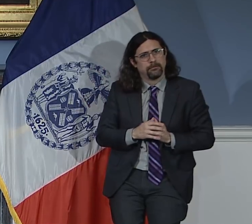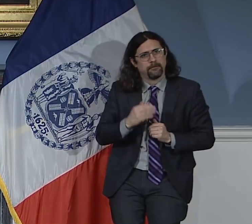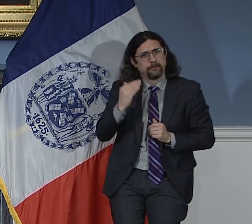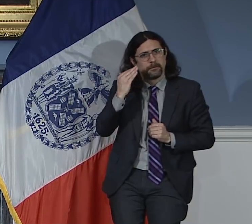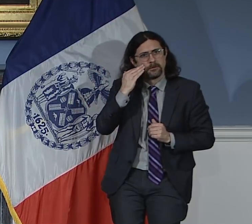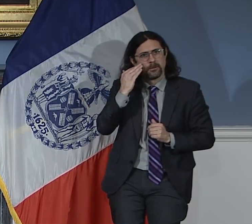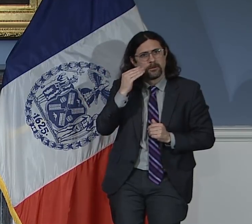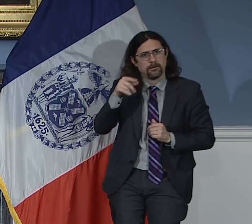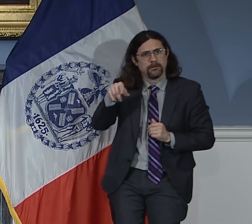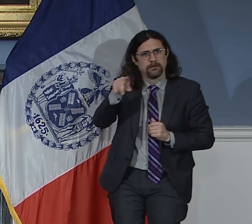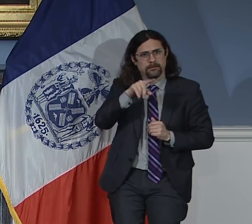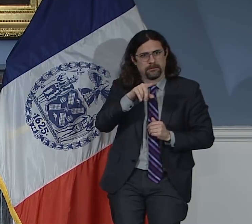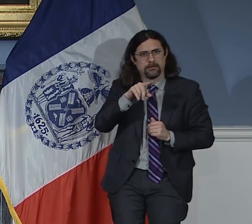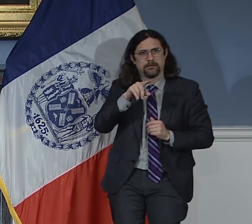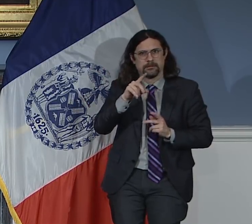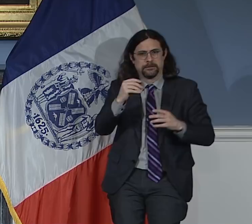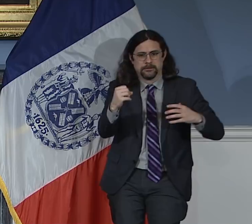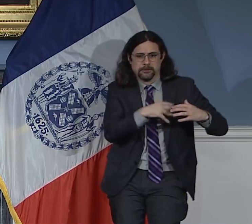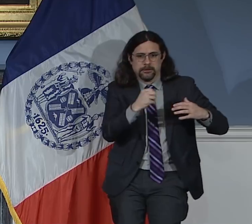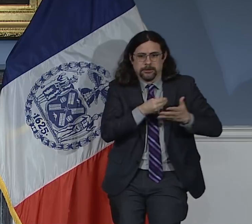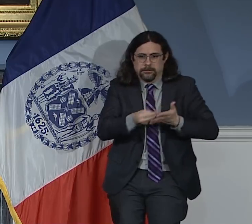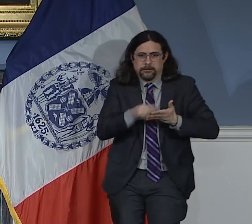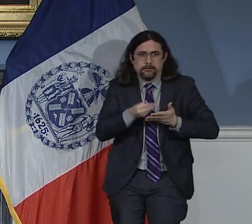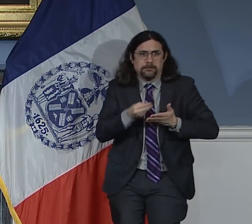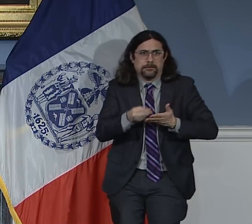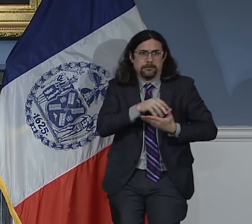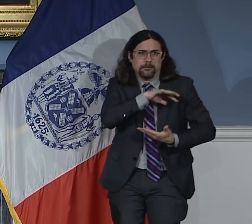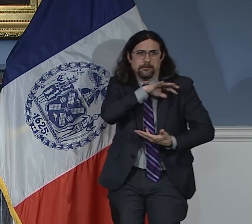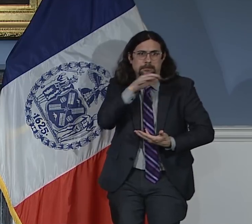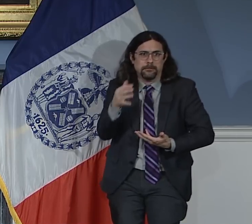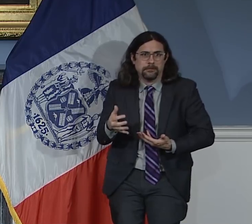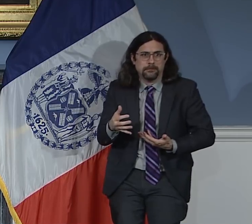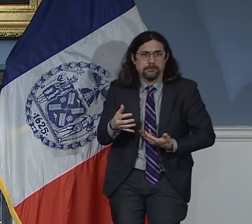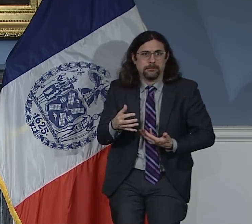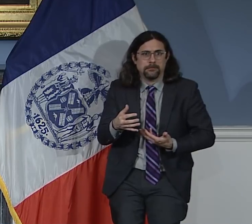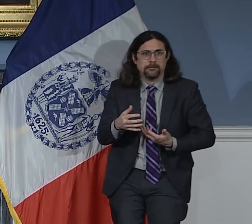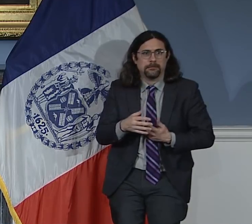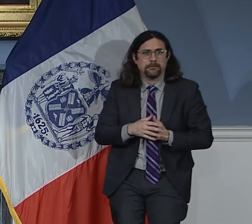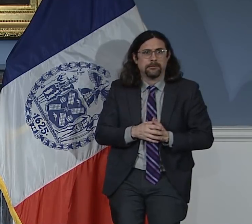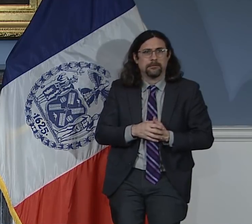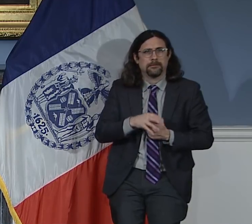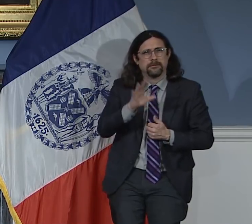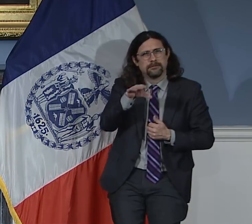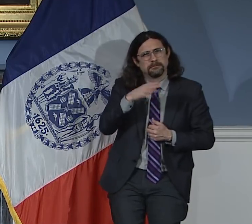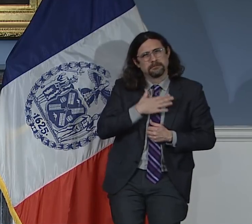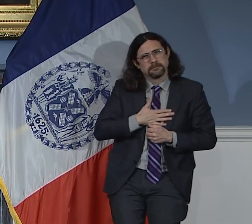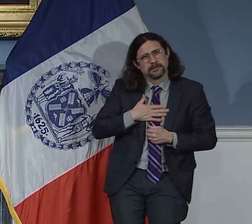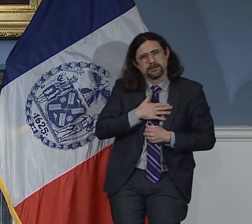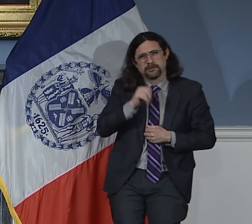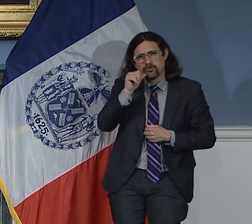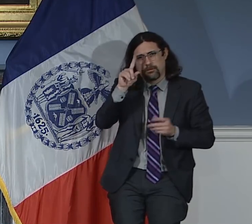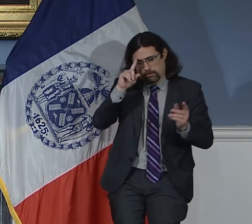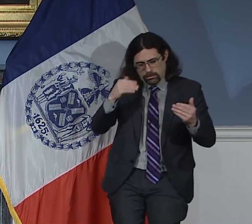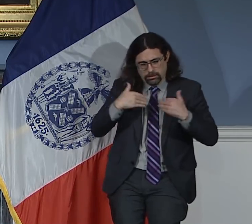SOONMEE WHO NEEDS HELP, COME ON, DOT N'KEEP IT ALL FOR YOURSELF. SHARE IT WITH YOUR FELLOW NEW YORKER. THAT'S HOW WE'RE